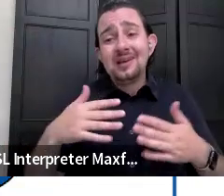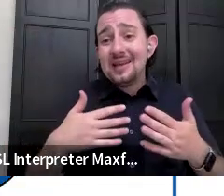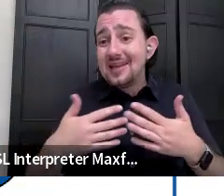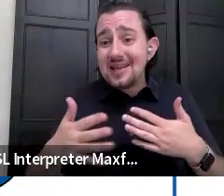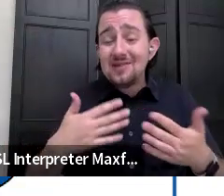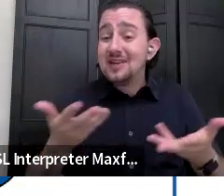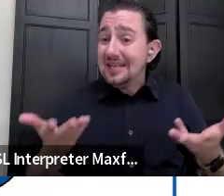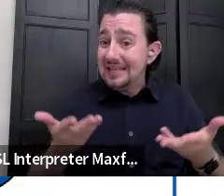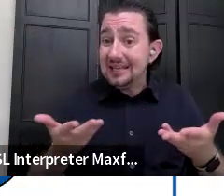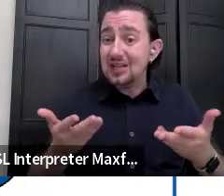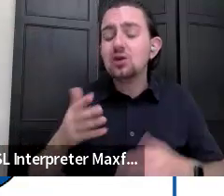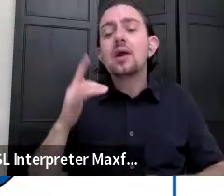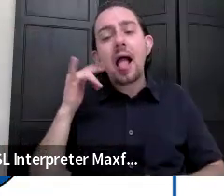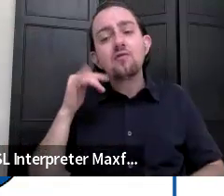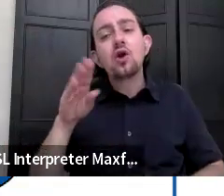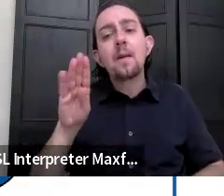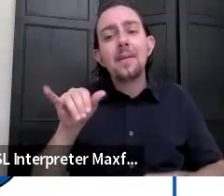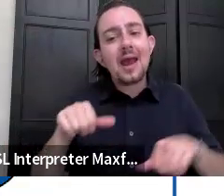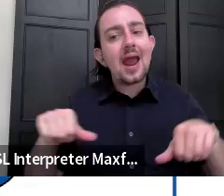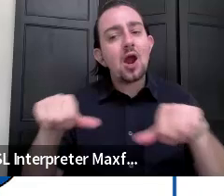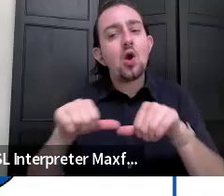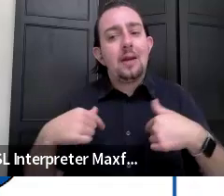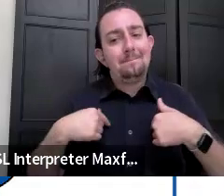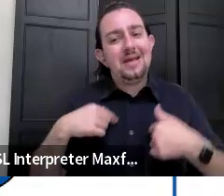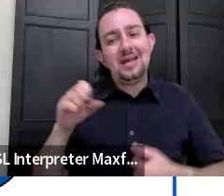But across the country, as well. And what people risk without